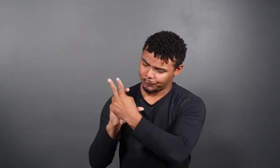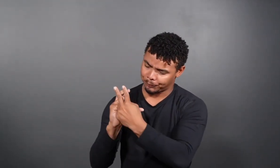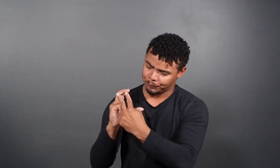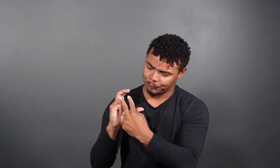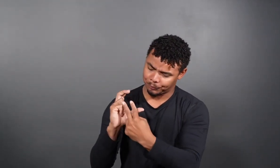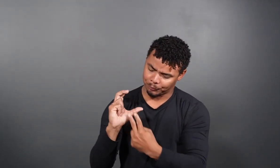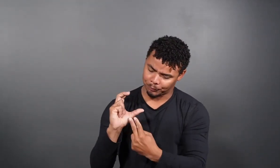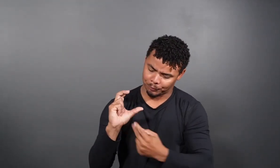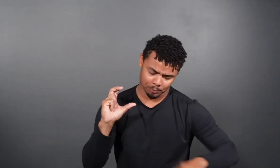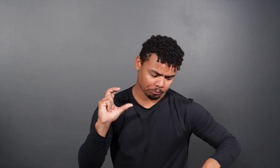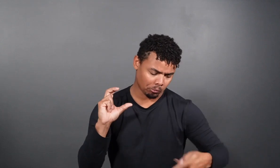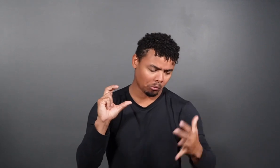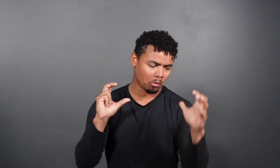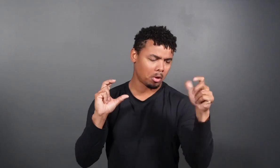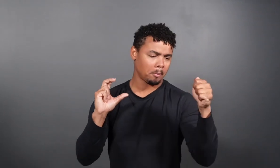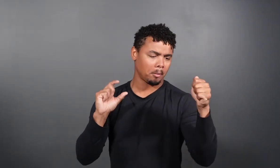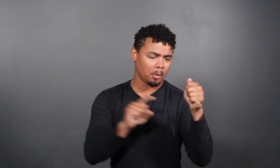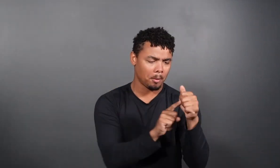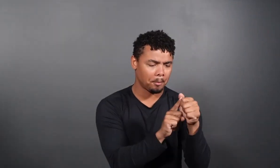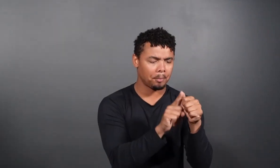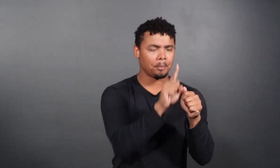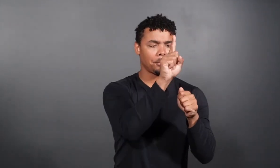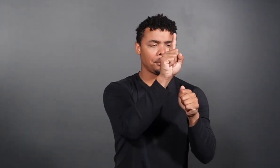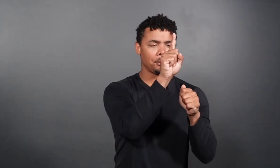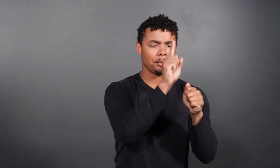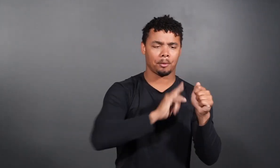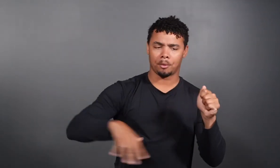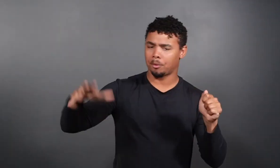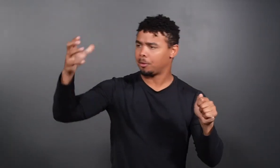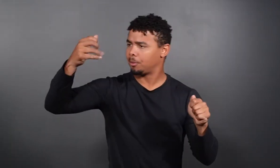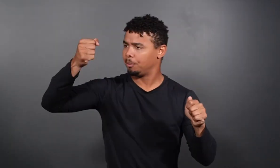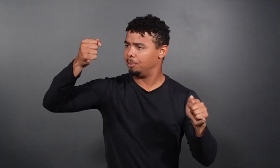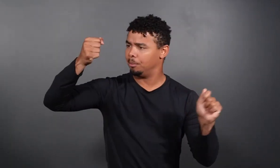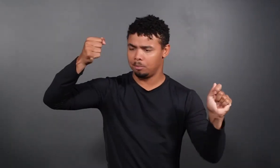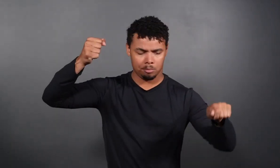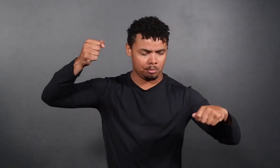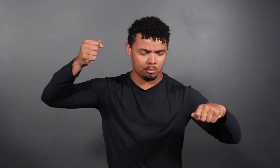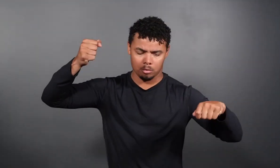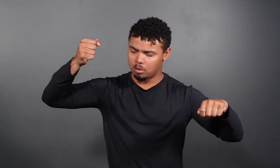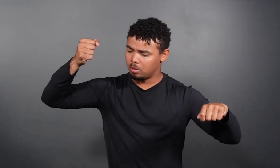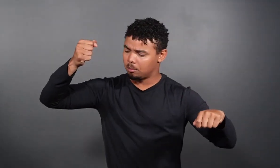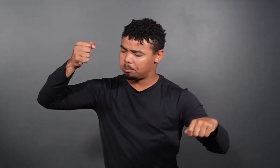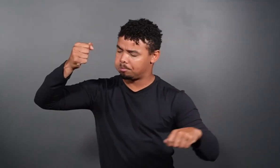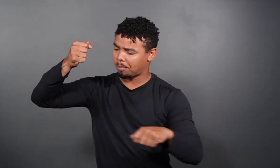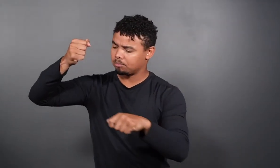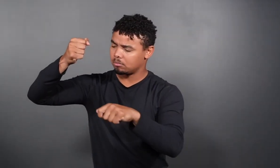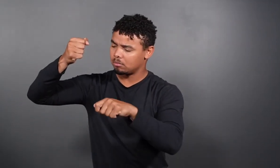and poof! a bow and so the two shall dance